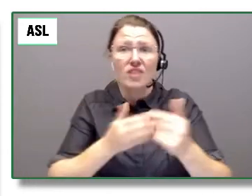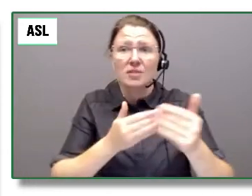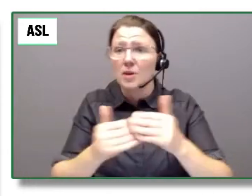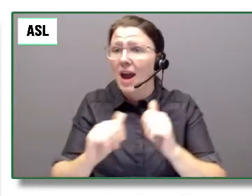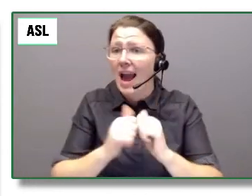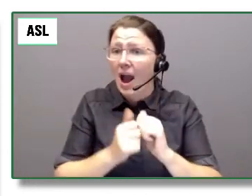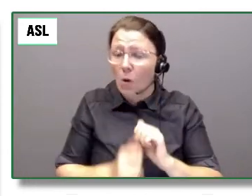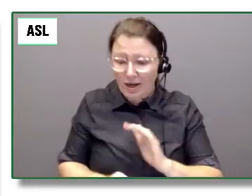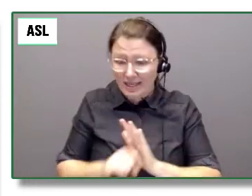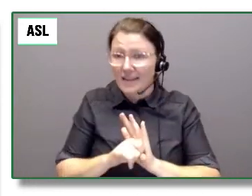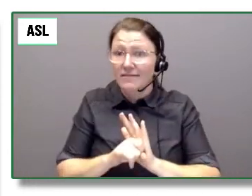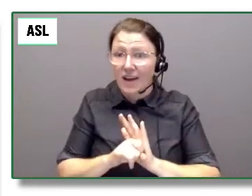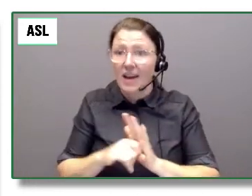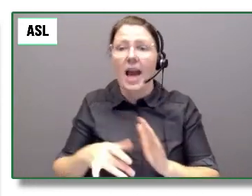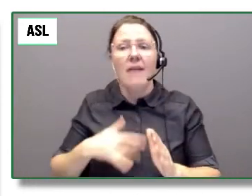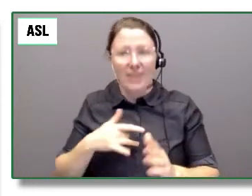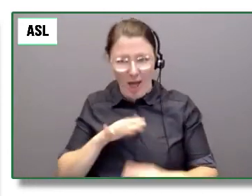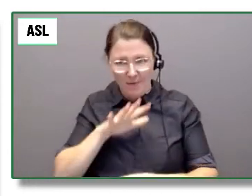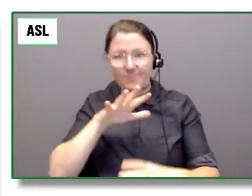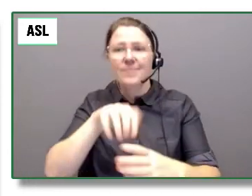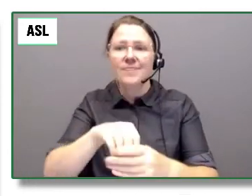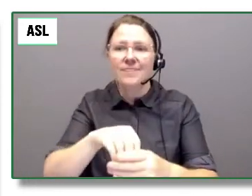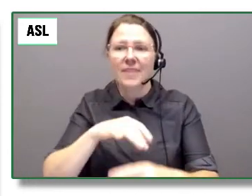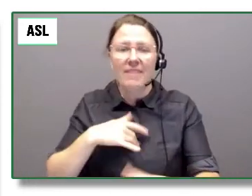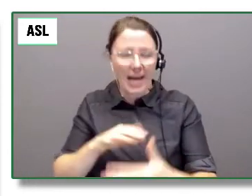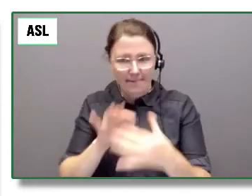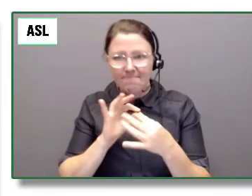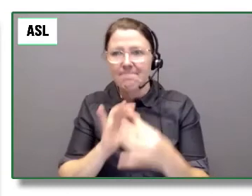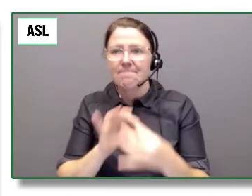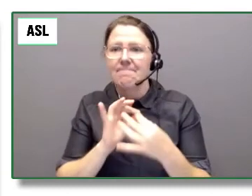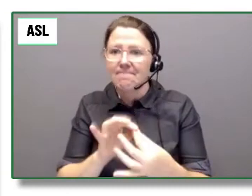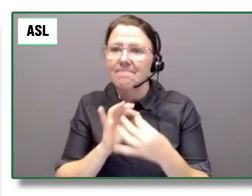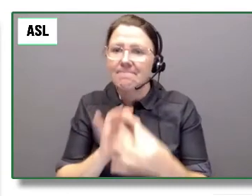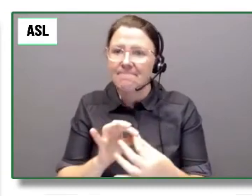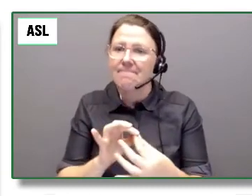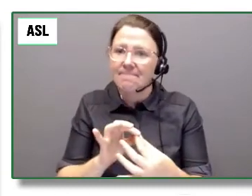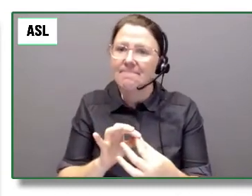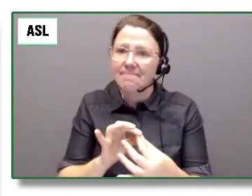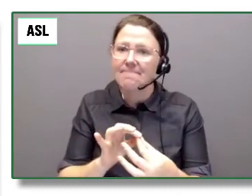and feel a sense of belonging. Whether that is that you'd like to go on